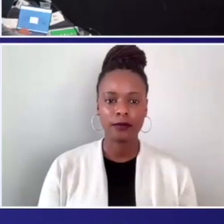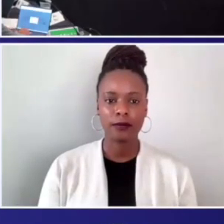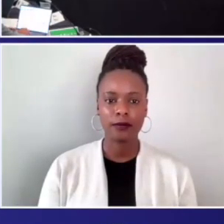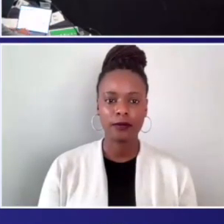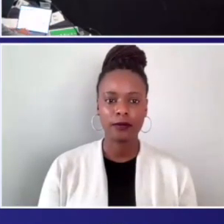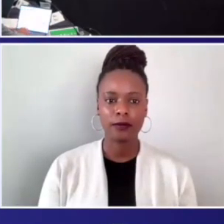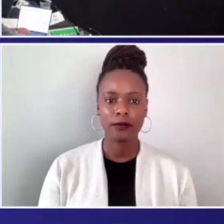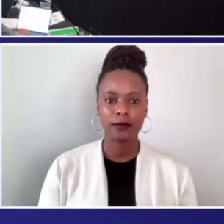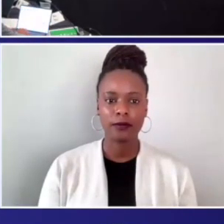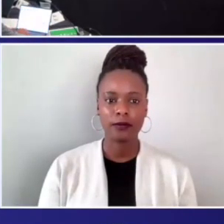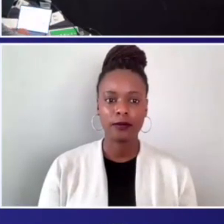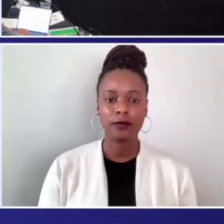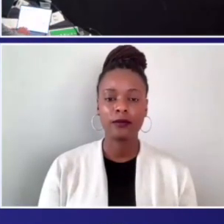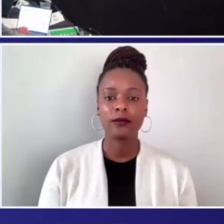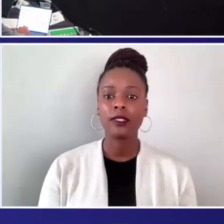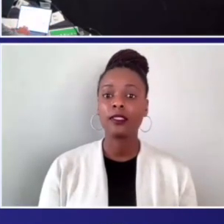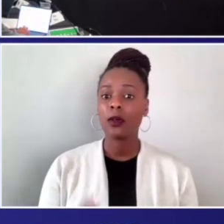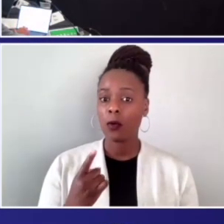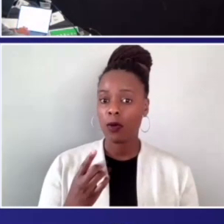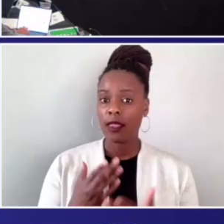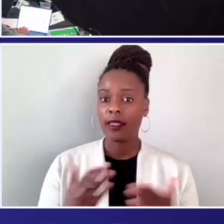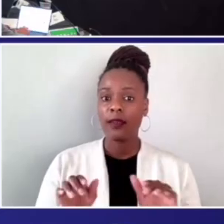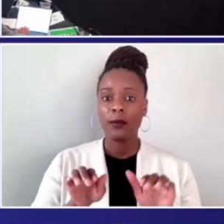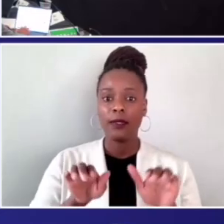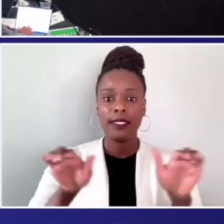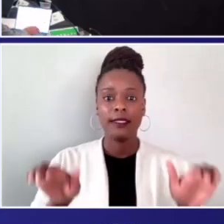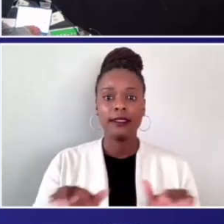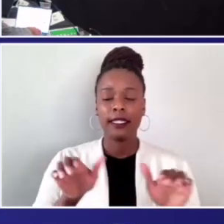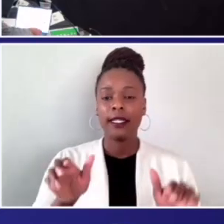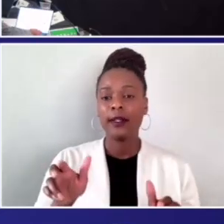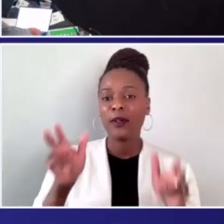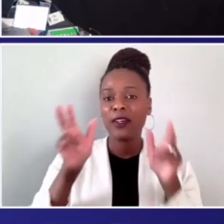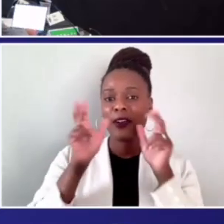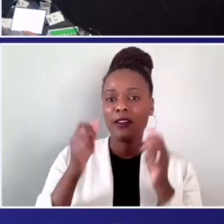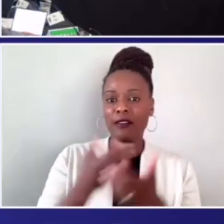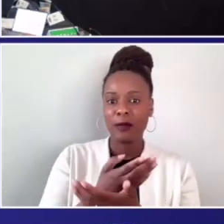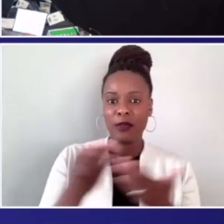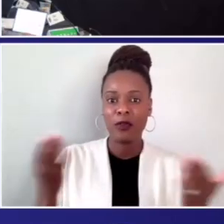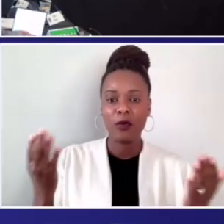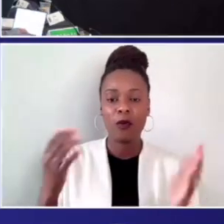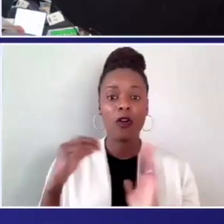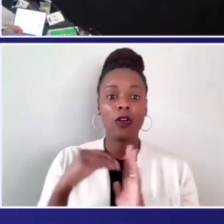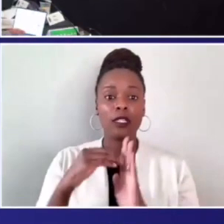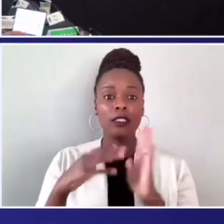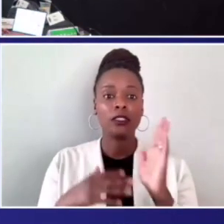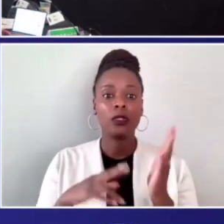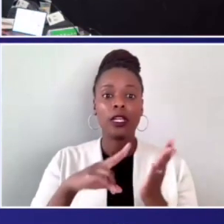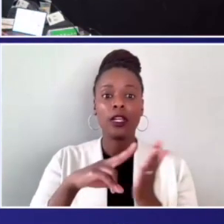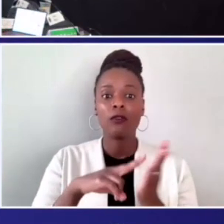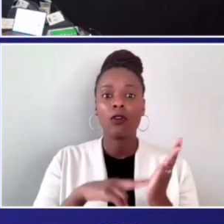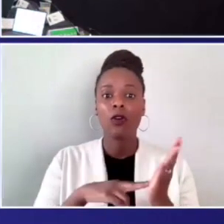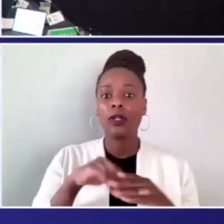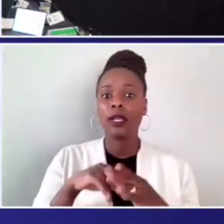So one of the things that we did here, we heard from you where a student enrolled in a program that awards both the graduate